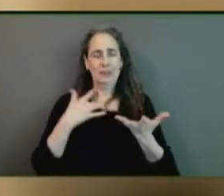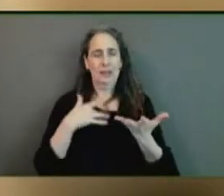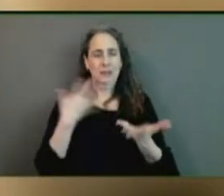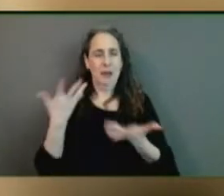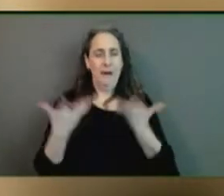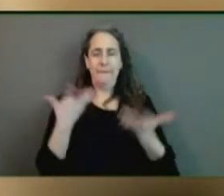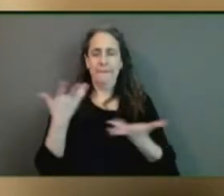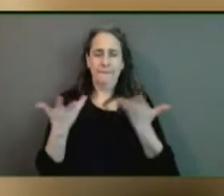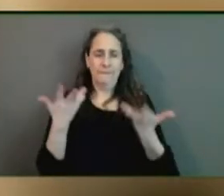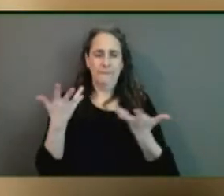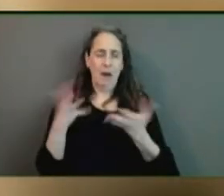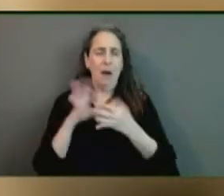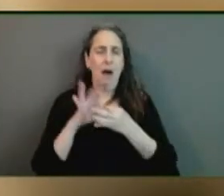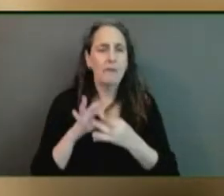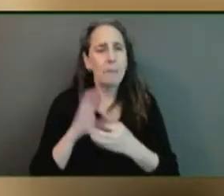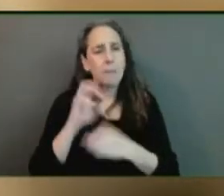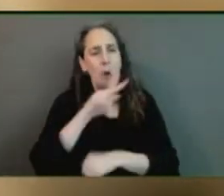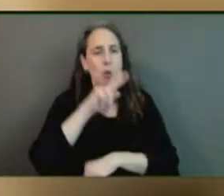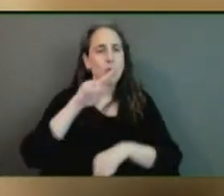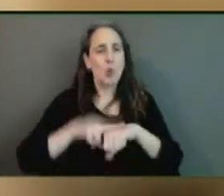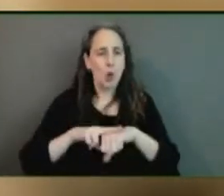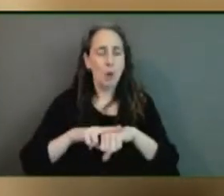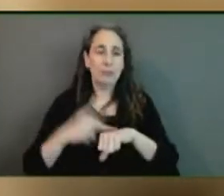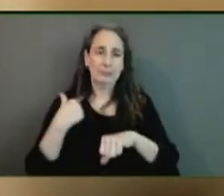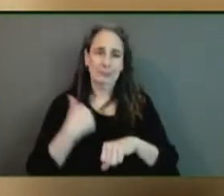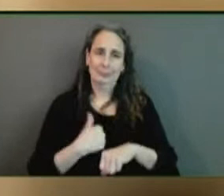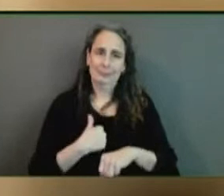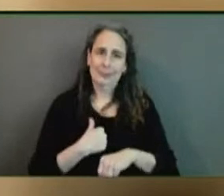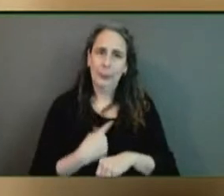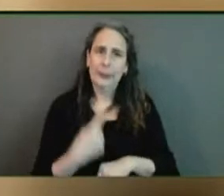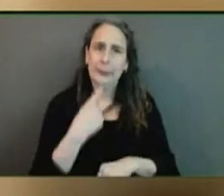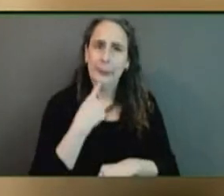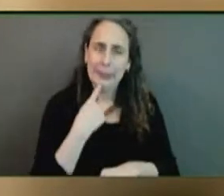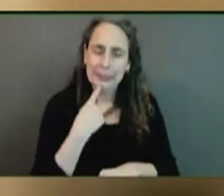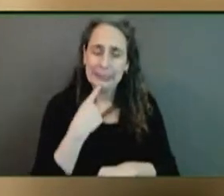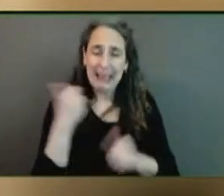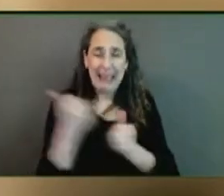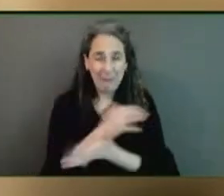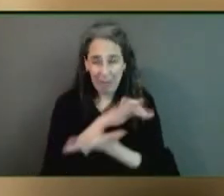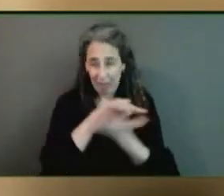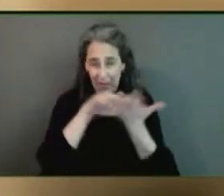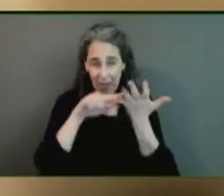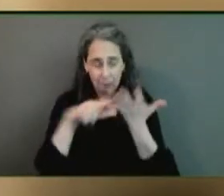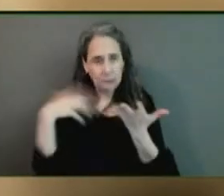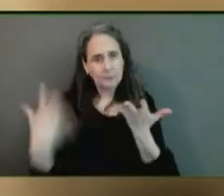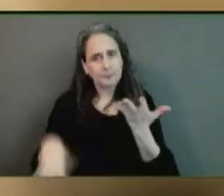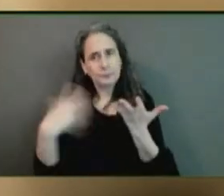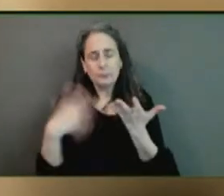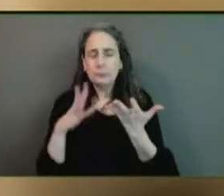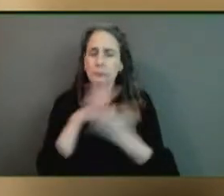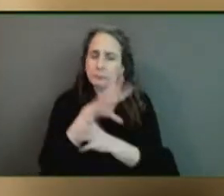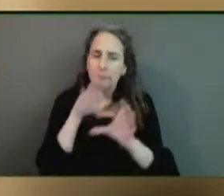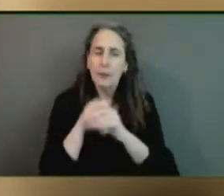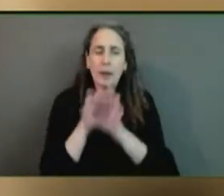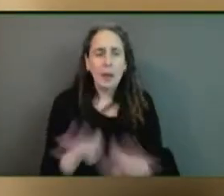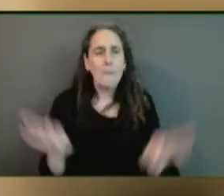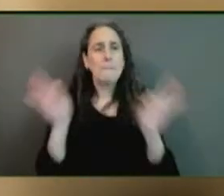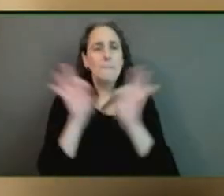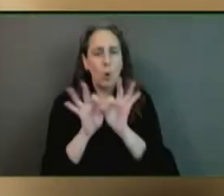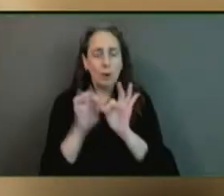other to really get back a sense of normalcy that was missed. All